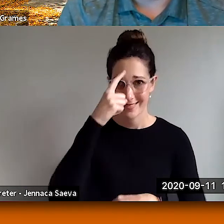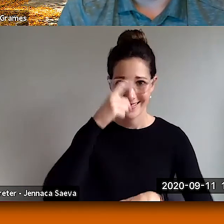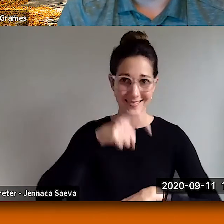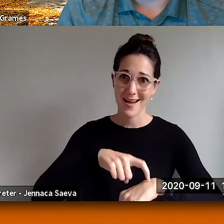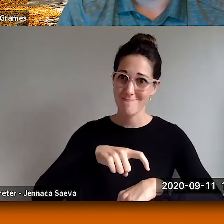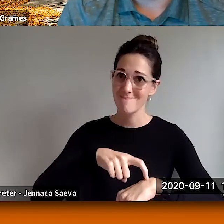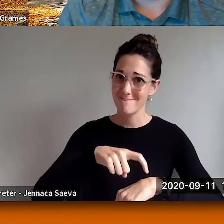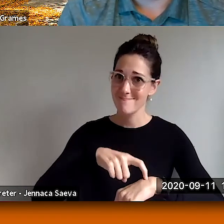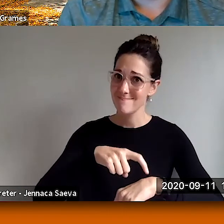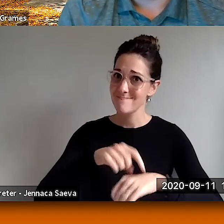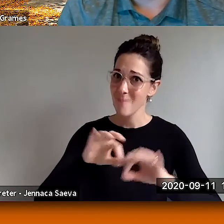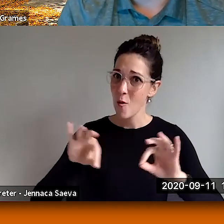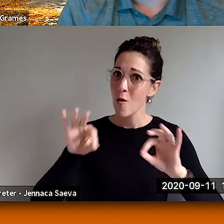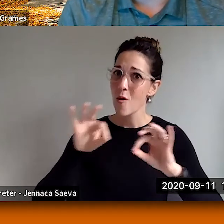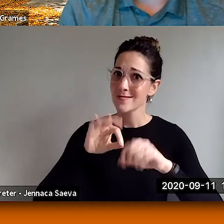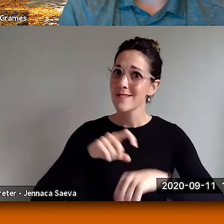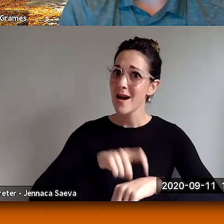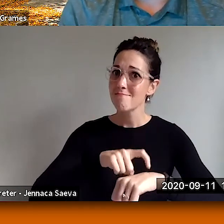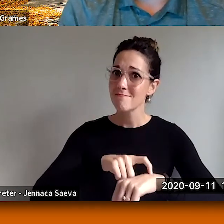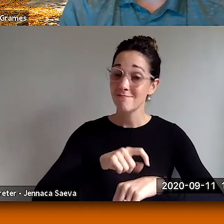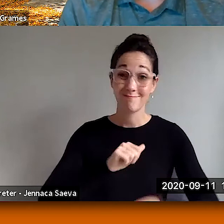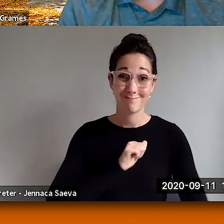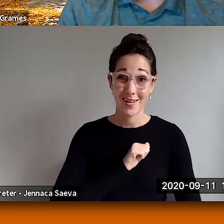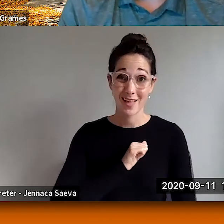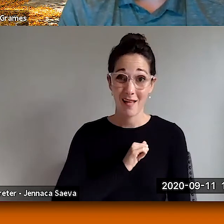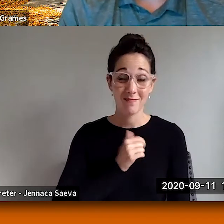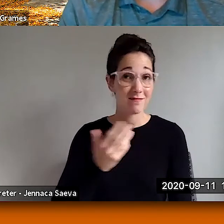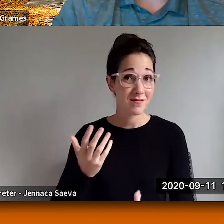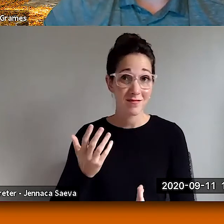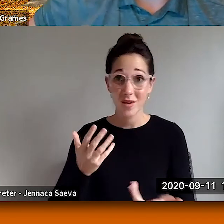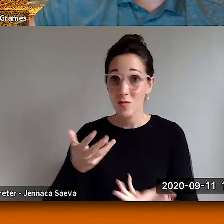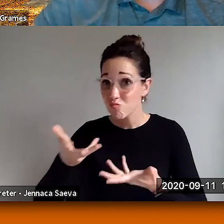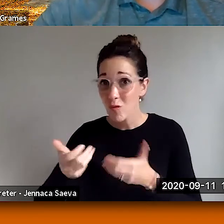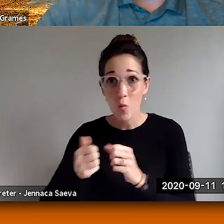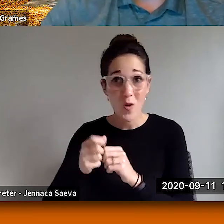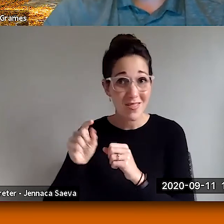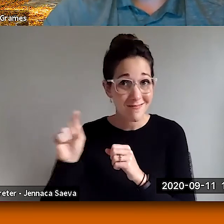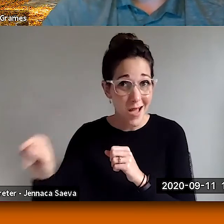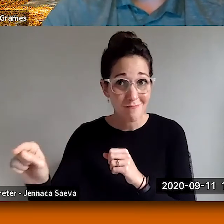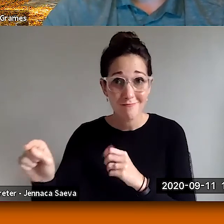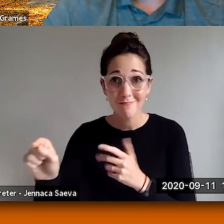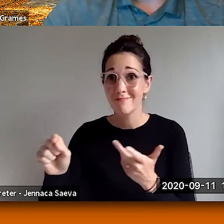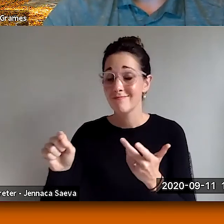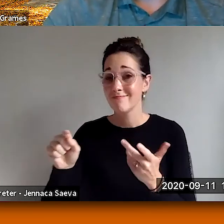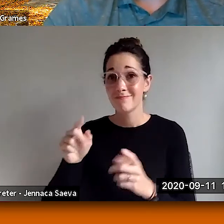Myself, I can work with them or the PI there directly.